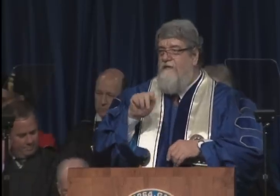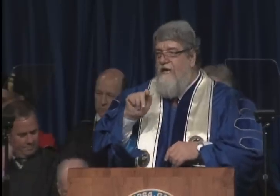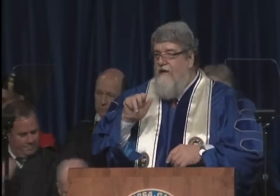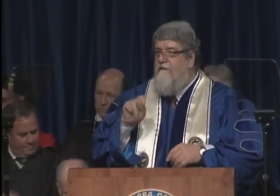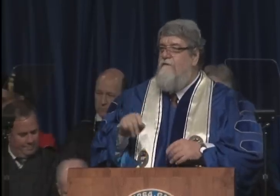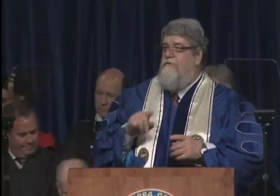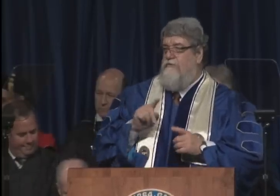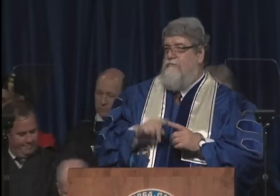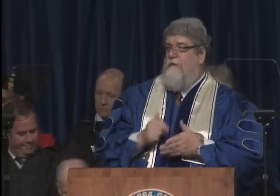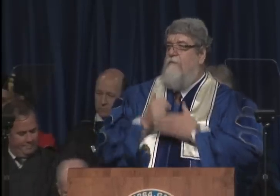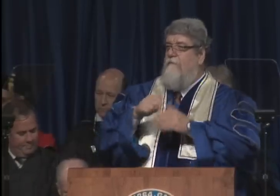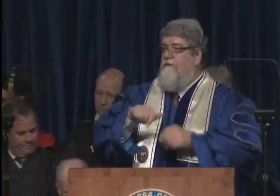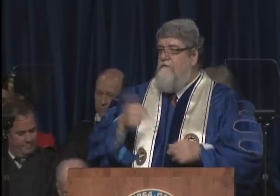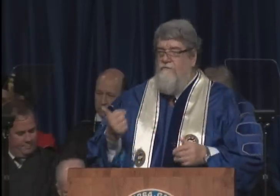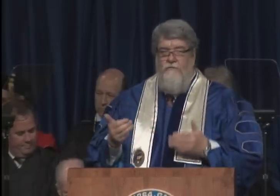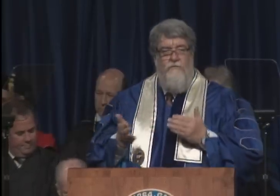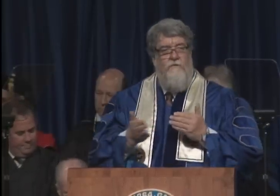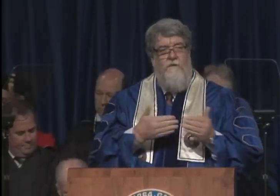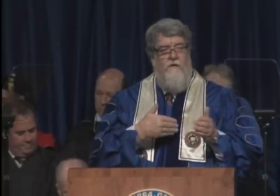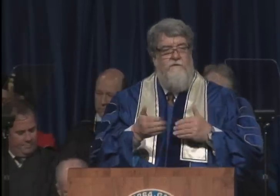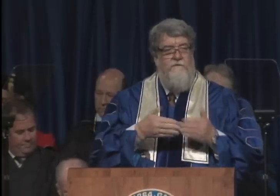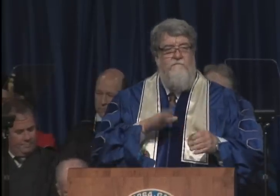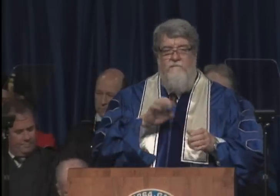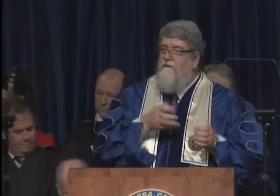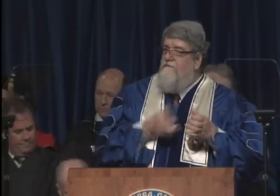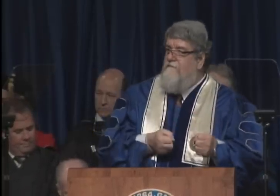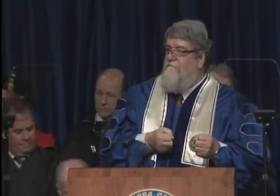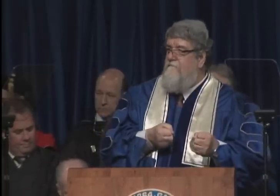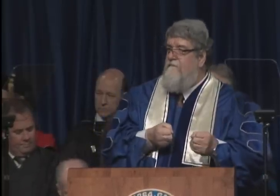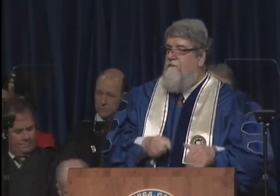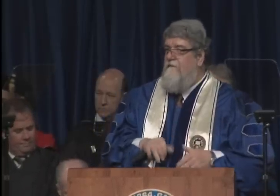Some will volunteer your talents to help others.